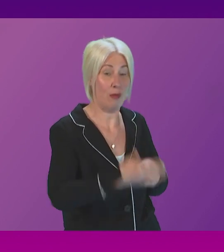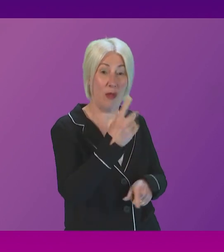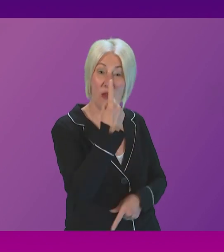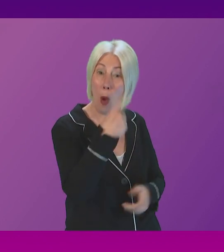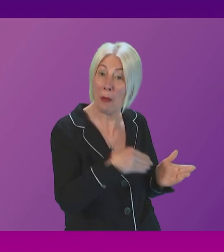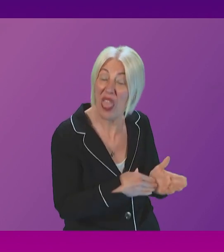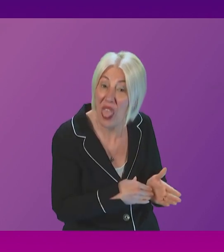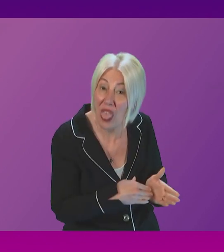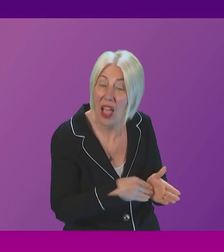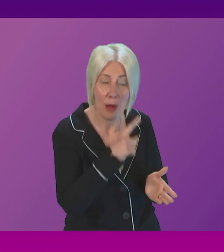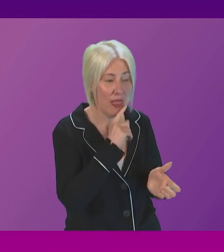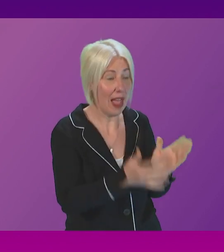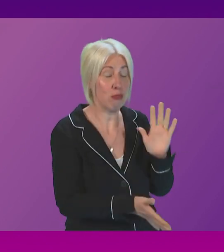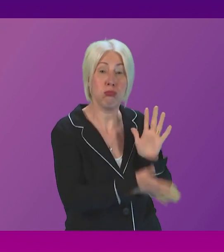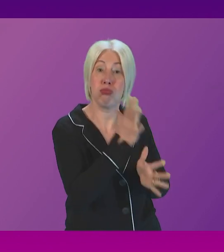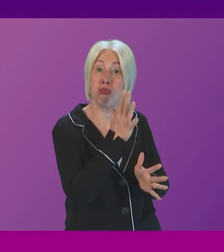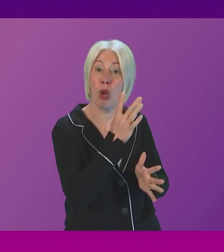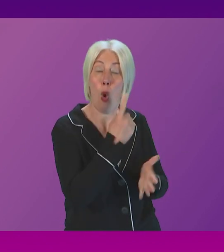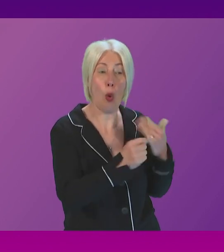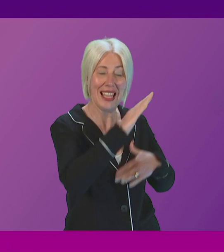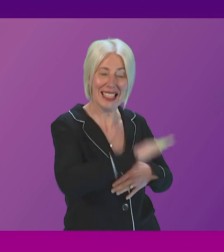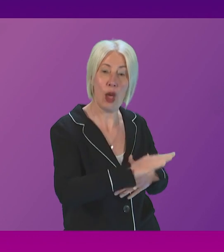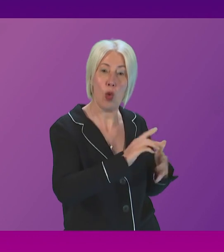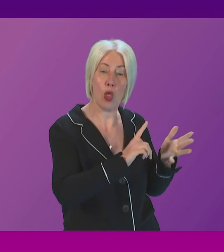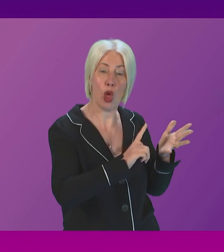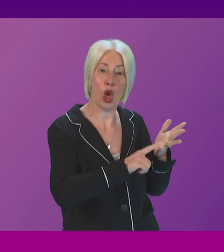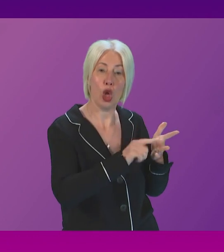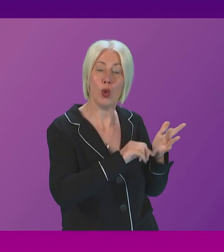The disruption is not just affecting South Uist—it is destroying the way